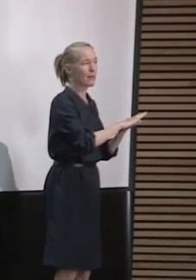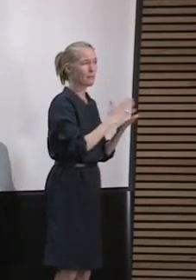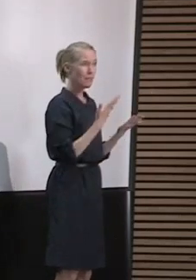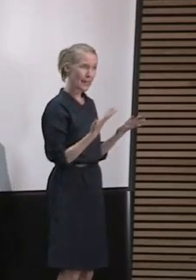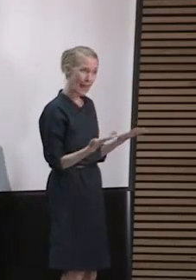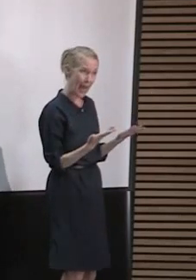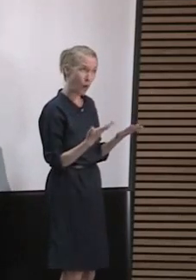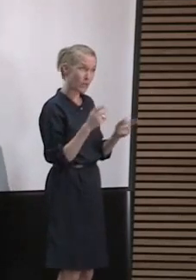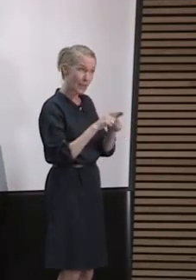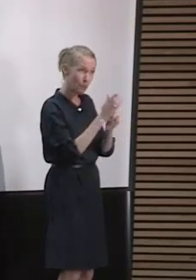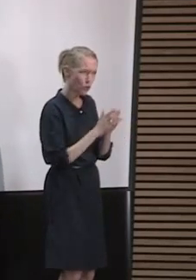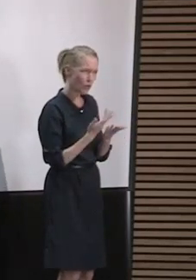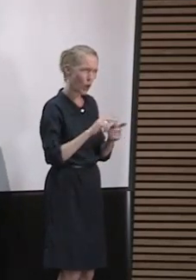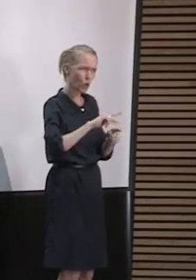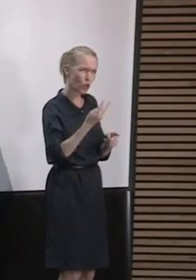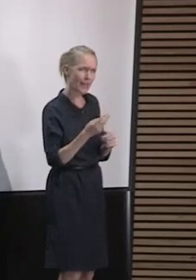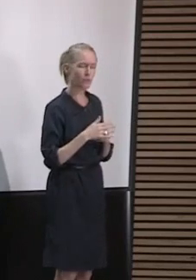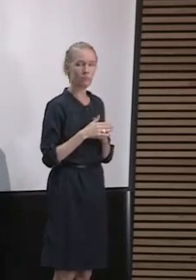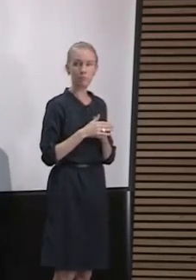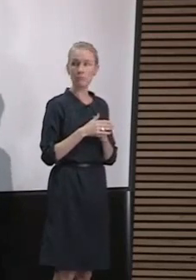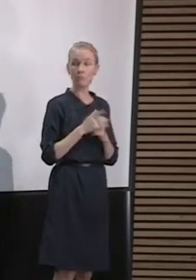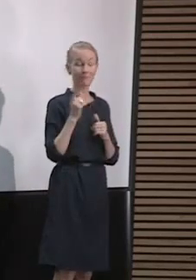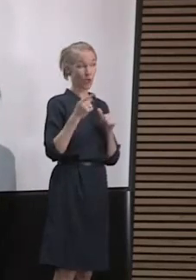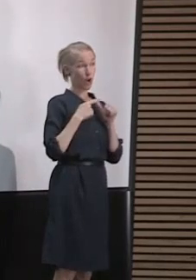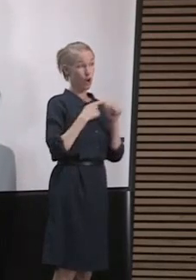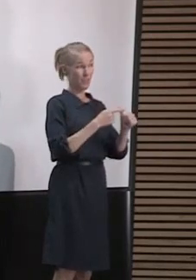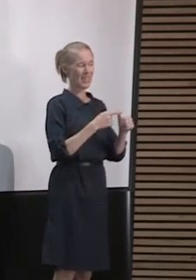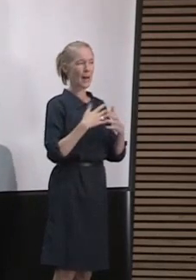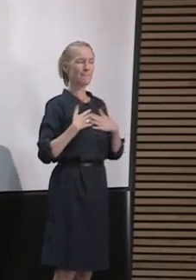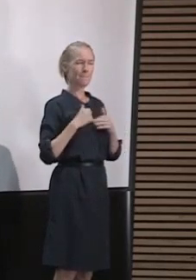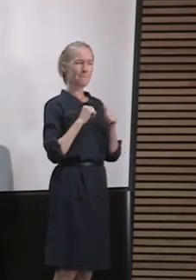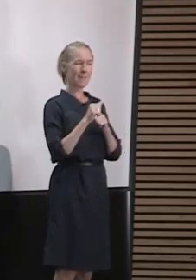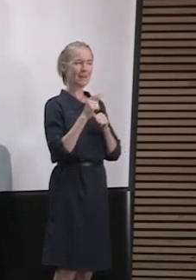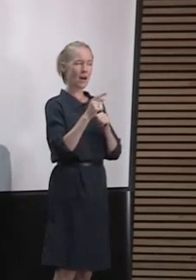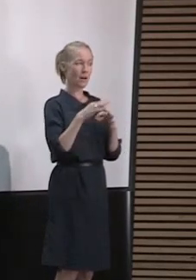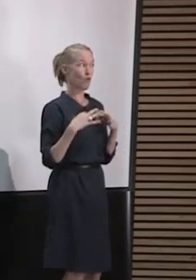Perhaps that's something that from an